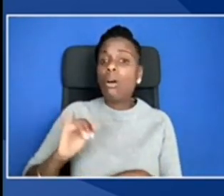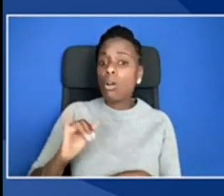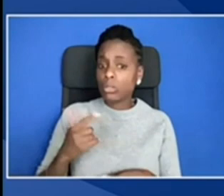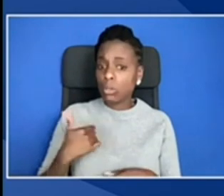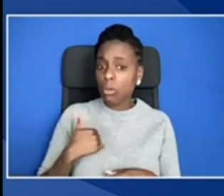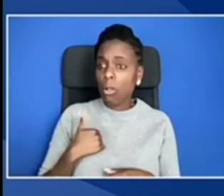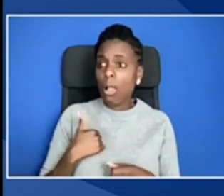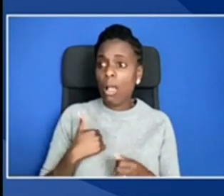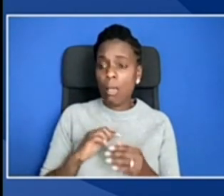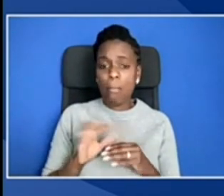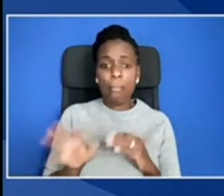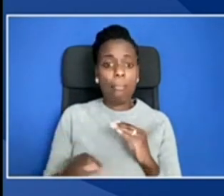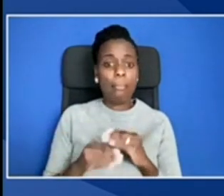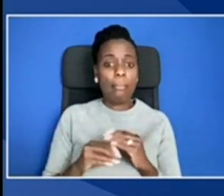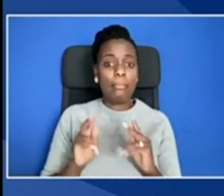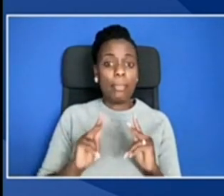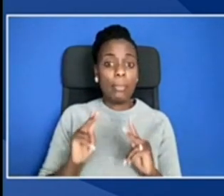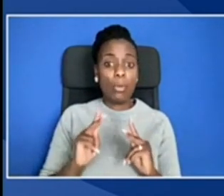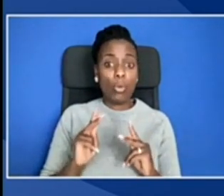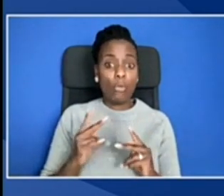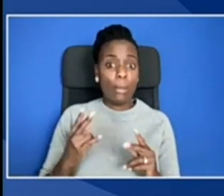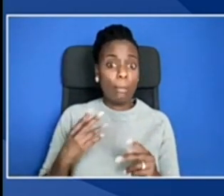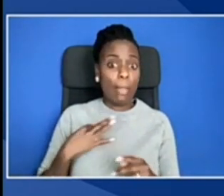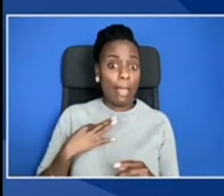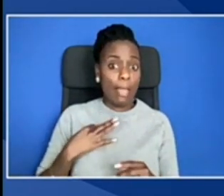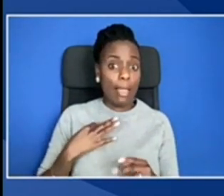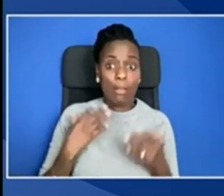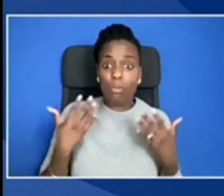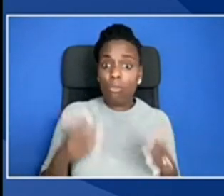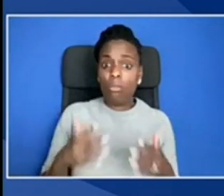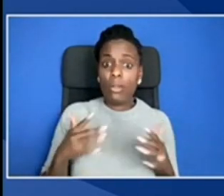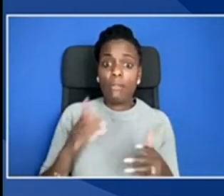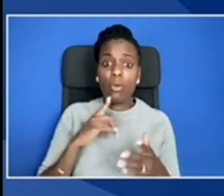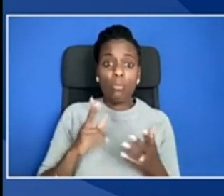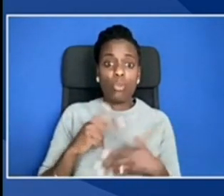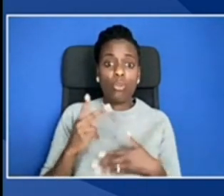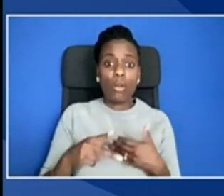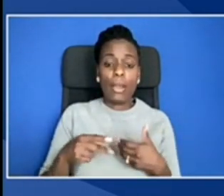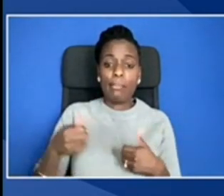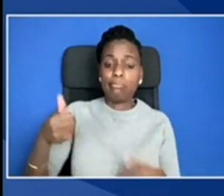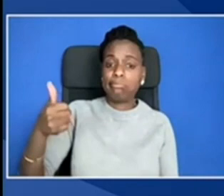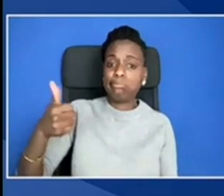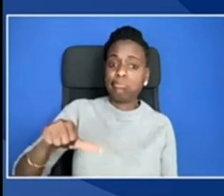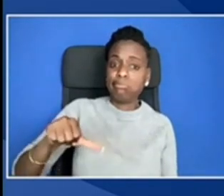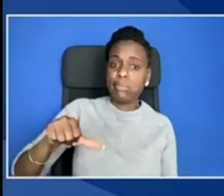people who have applied for programs and been deemed ineligible and in some cases